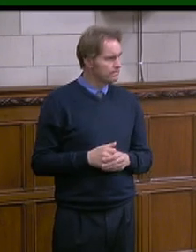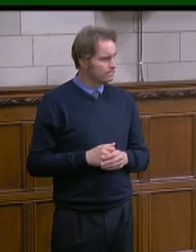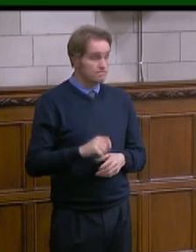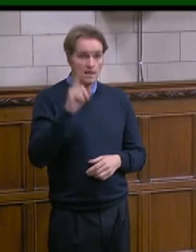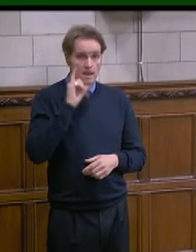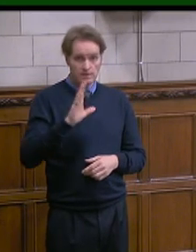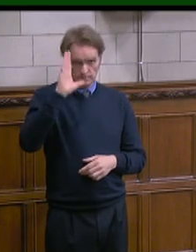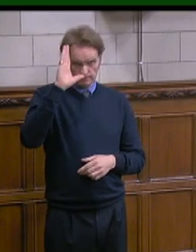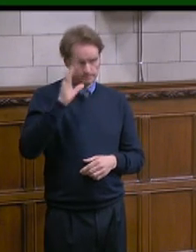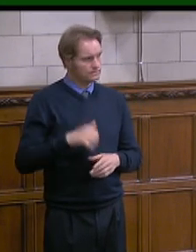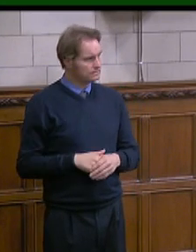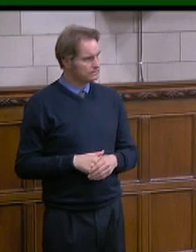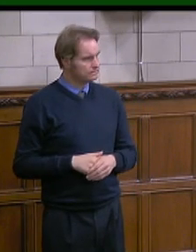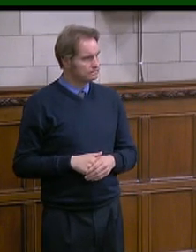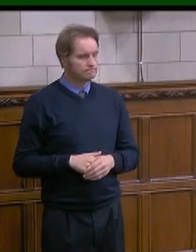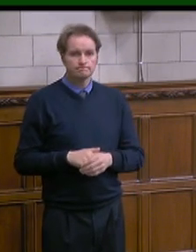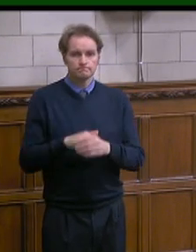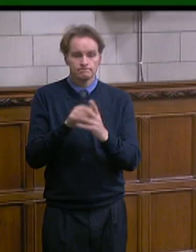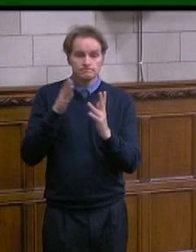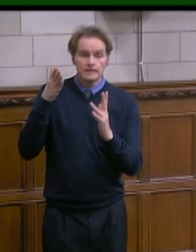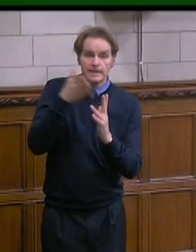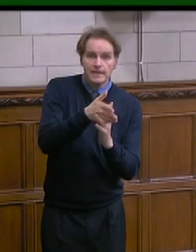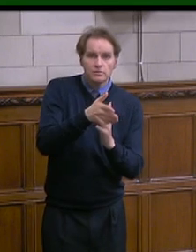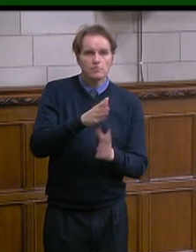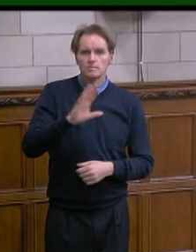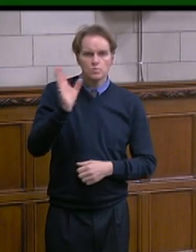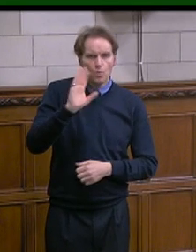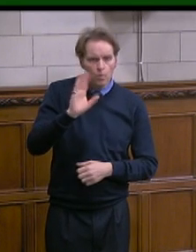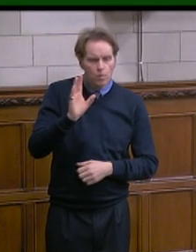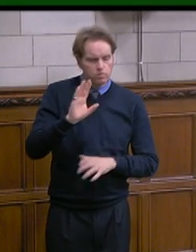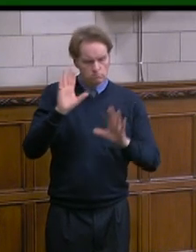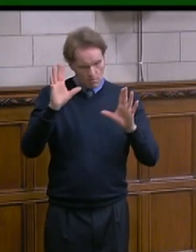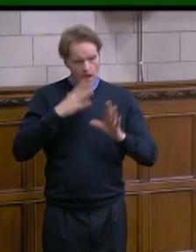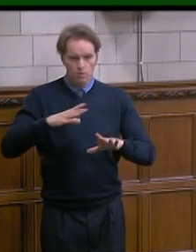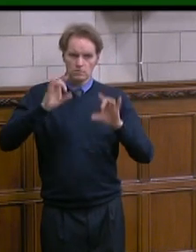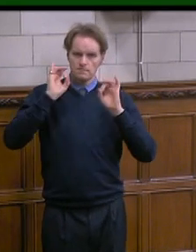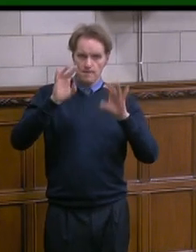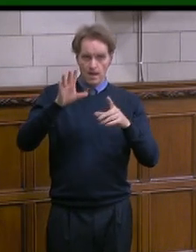Laura Smith: I am not interrupting; I just want to make a point to the Minister.